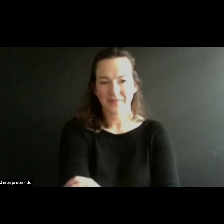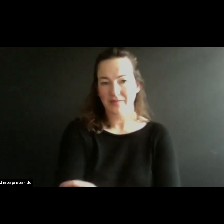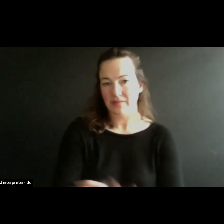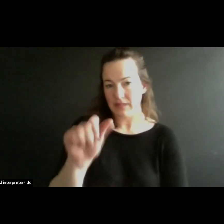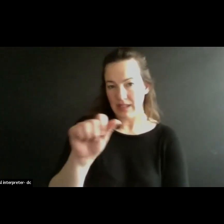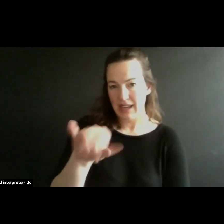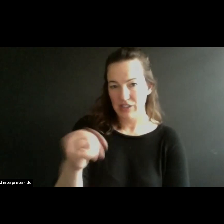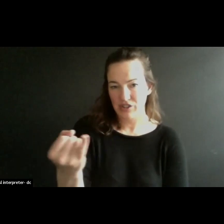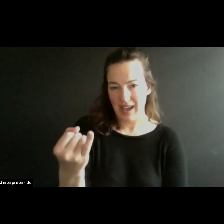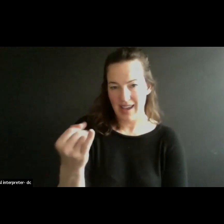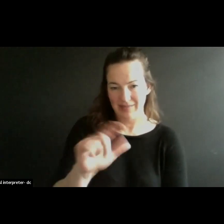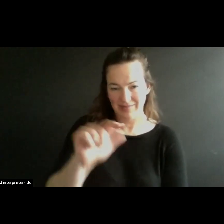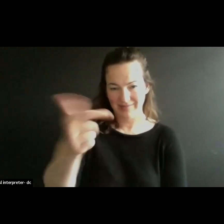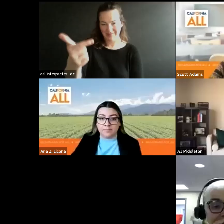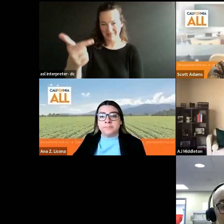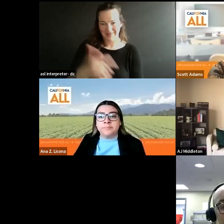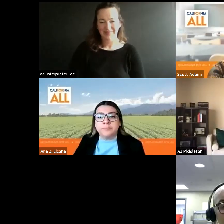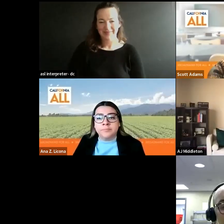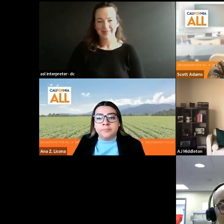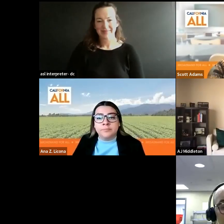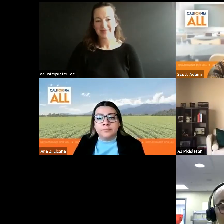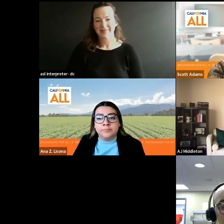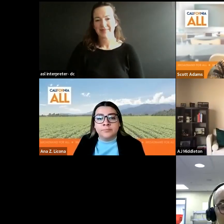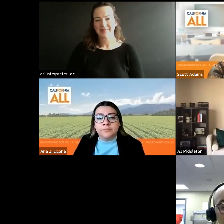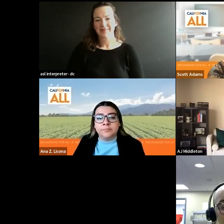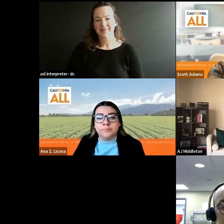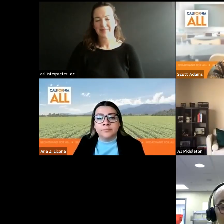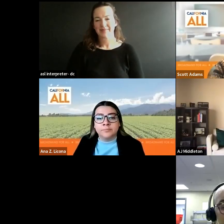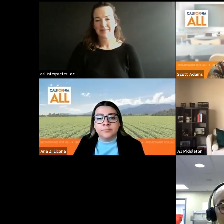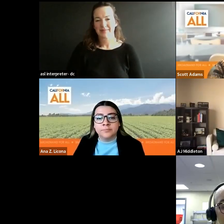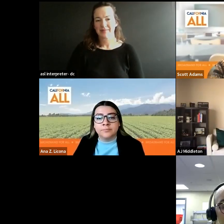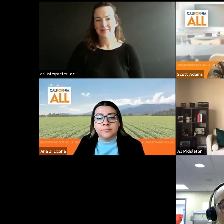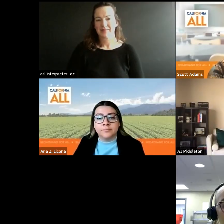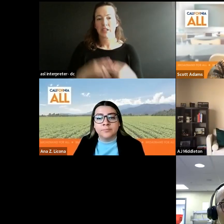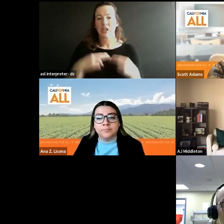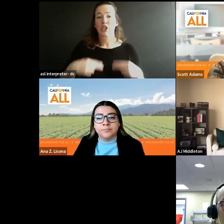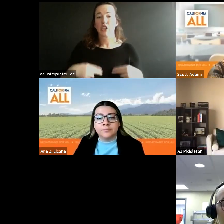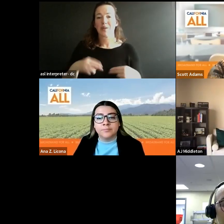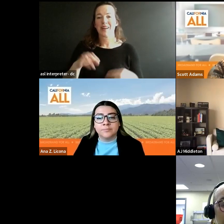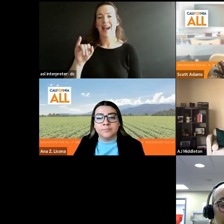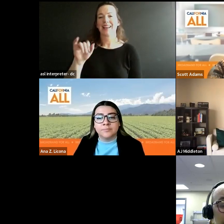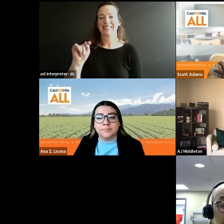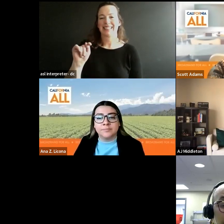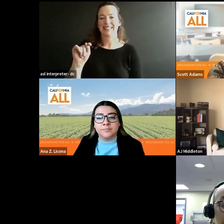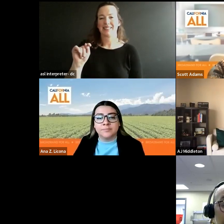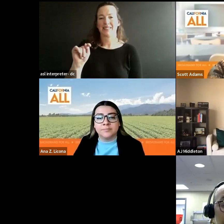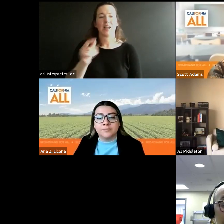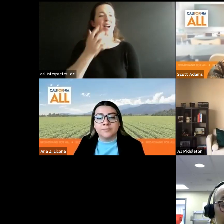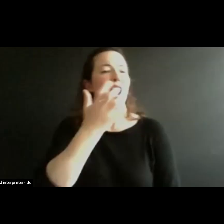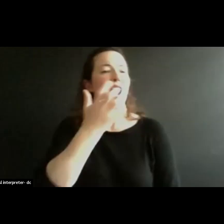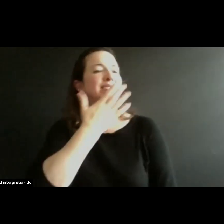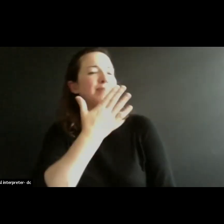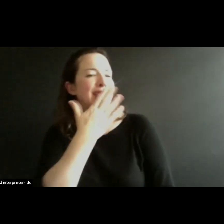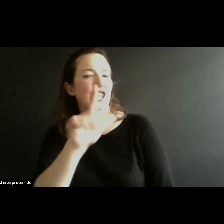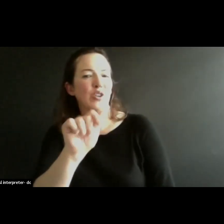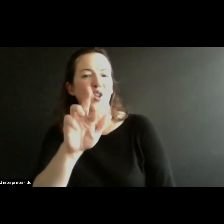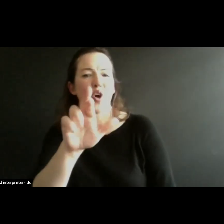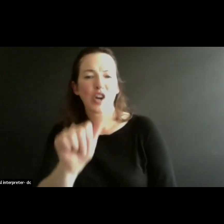You are up Aj. Middleton, with human. It. Awesome. Thank you, Laura, and as the past